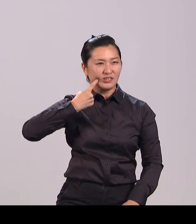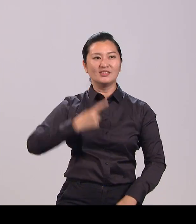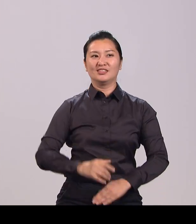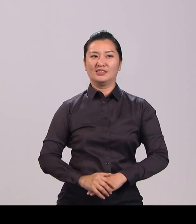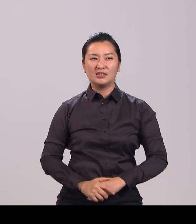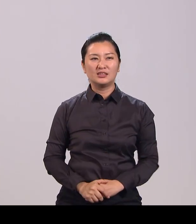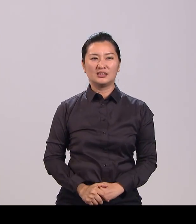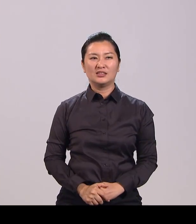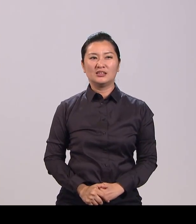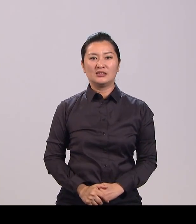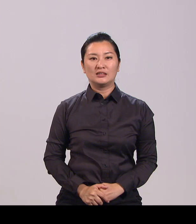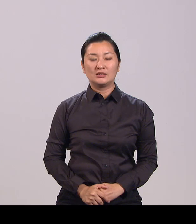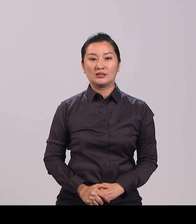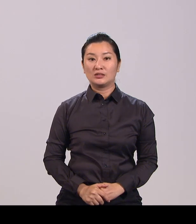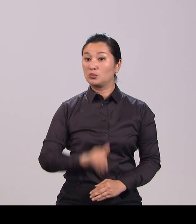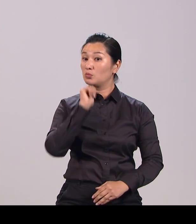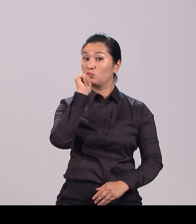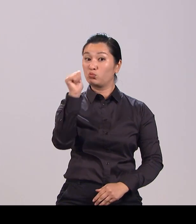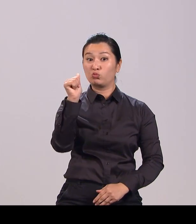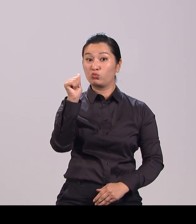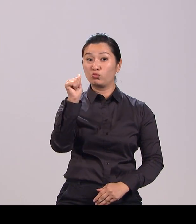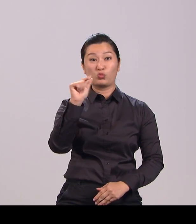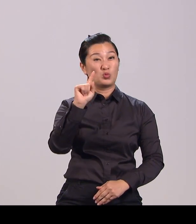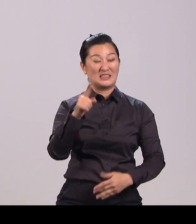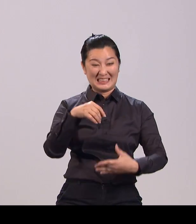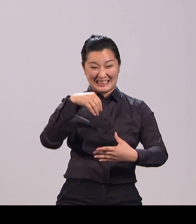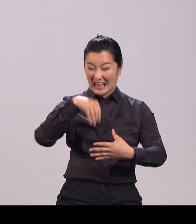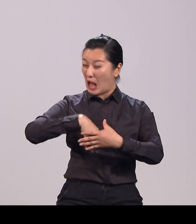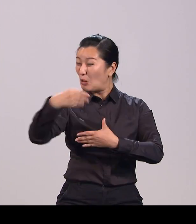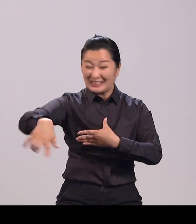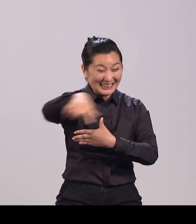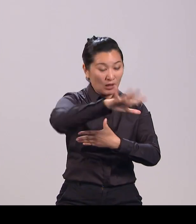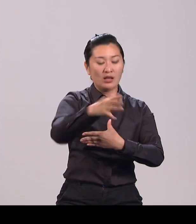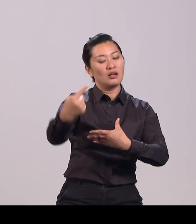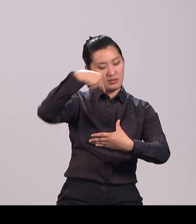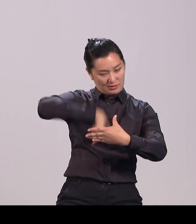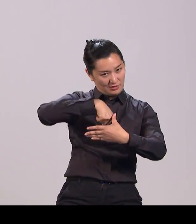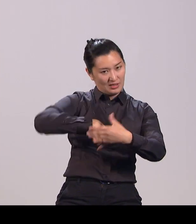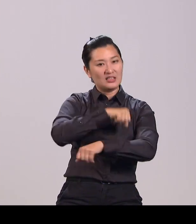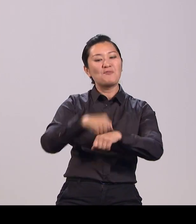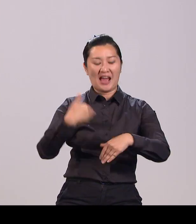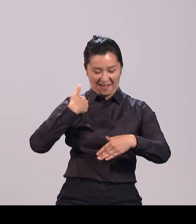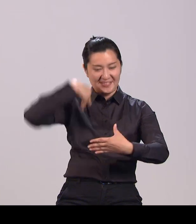It is not just an external threat around us, it can also be, and it is, a domestic issue.